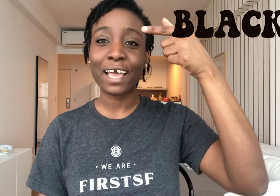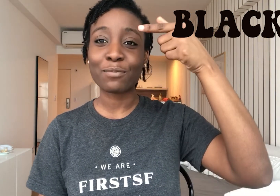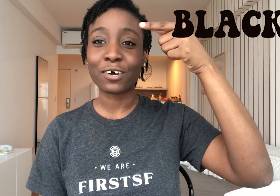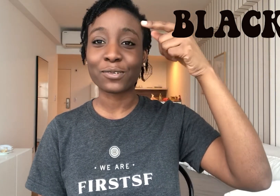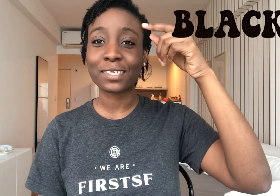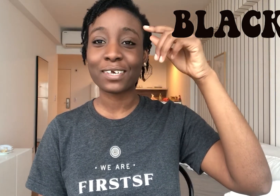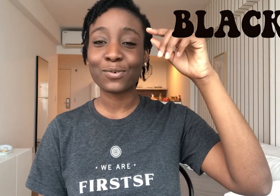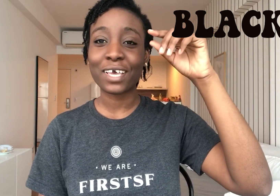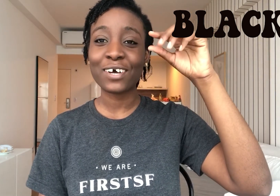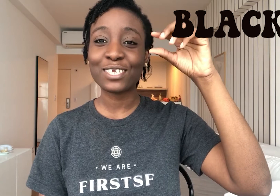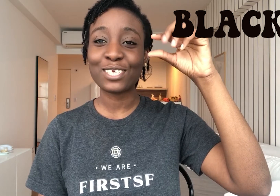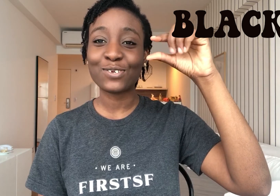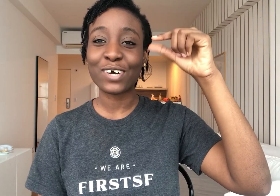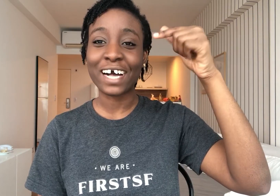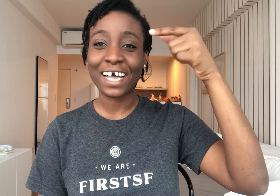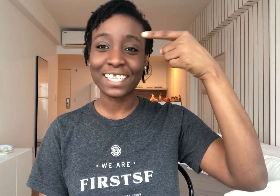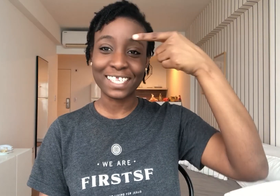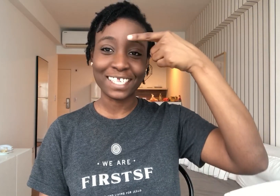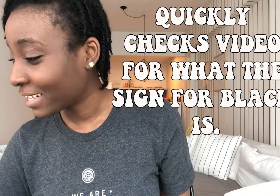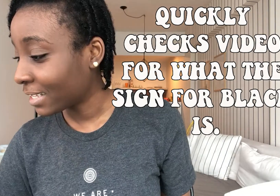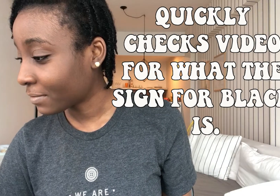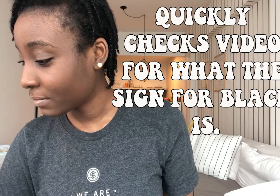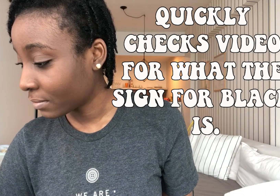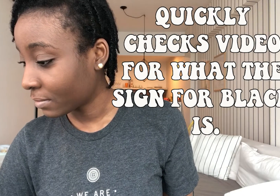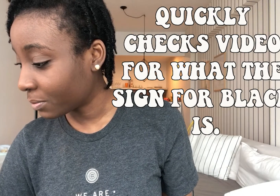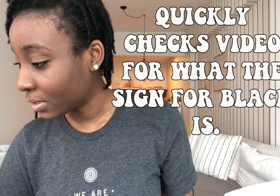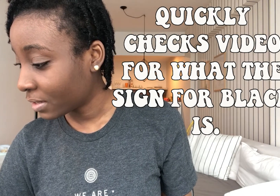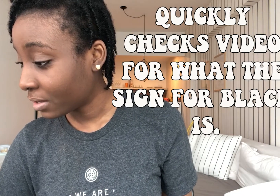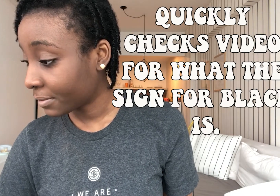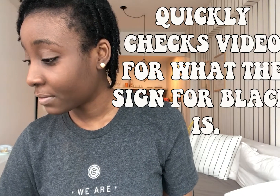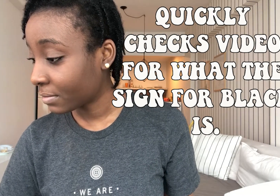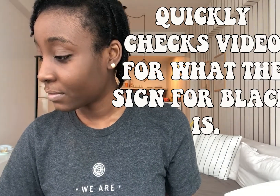eyebrows. Wait how did she do her hands?